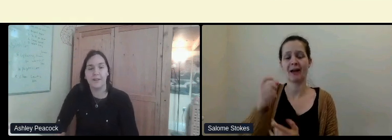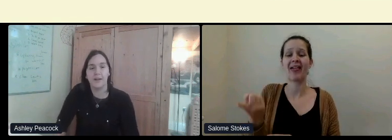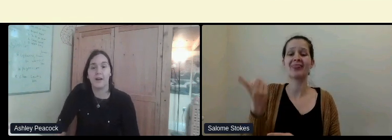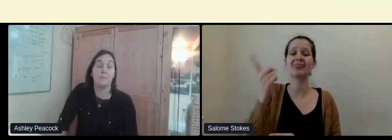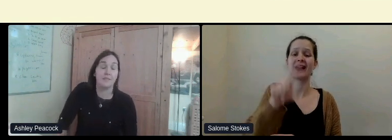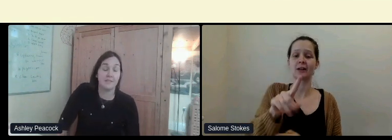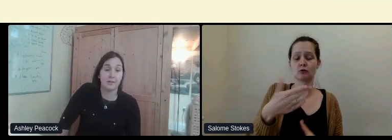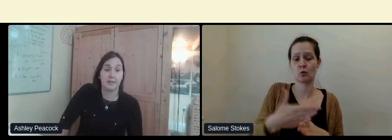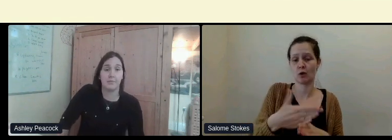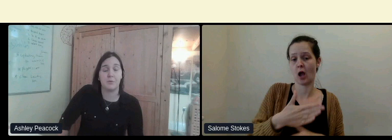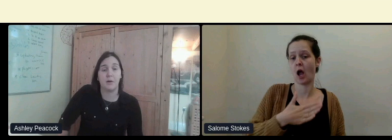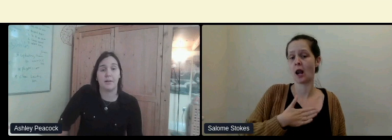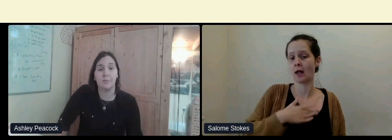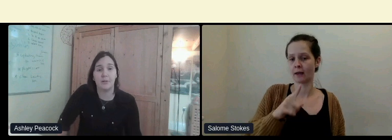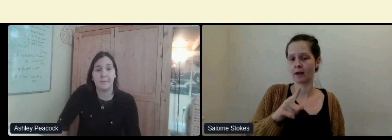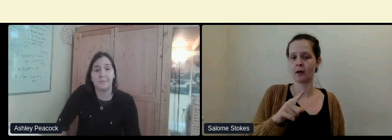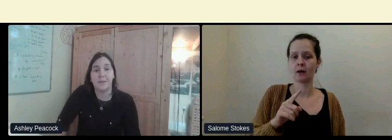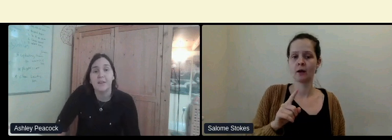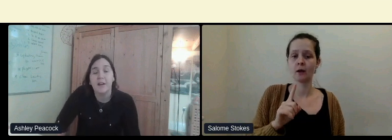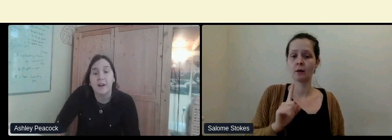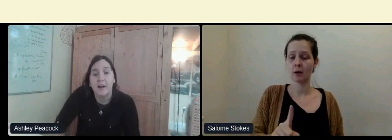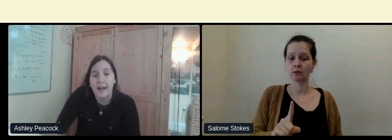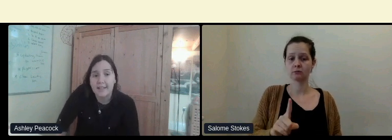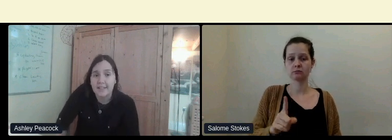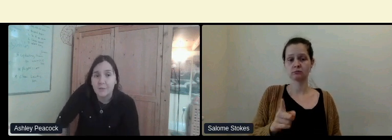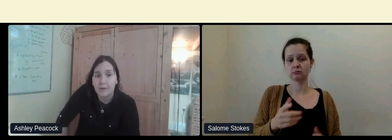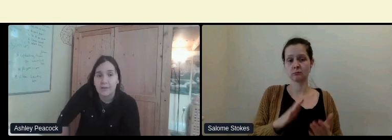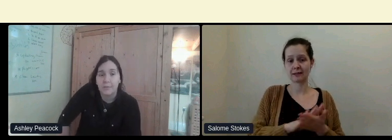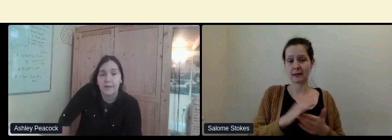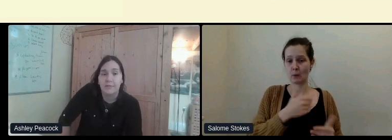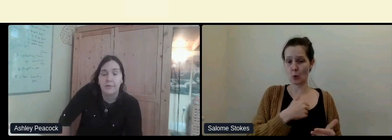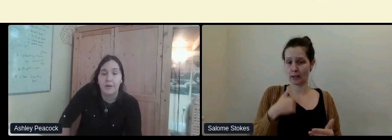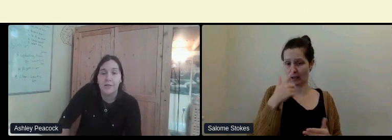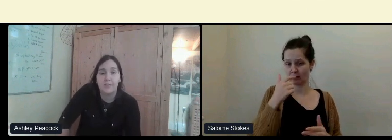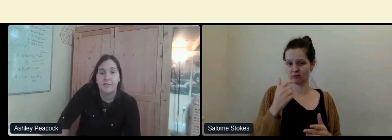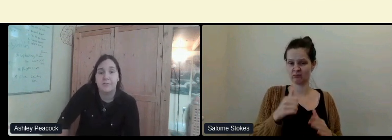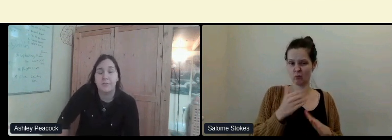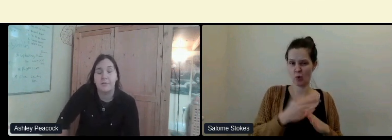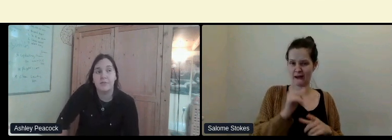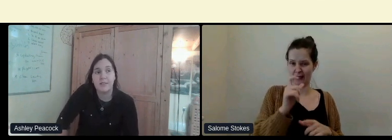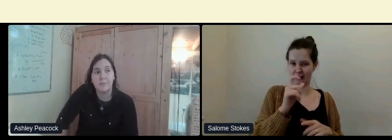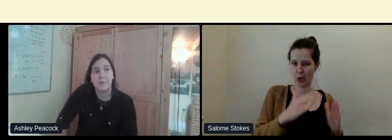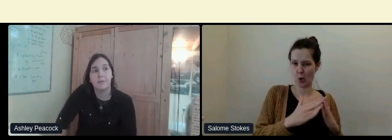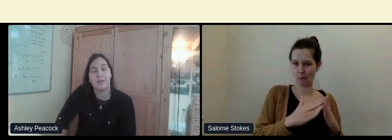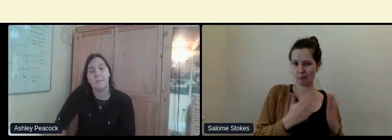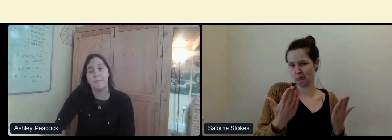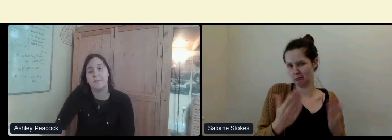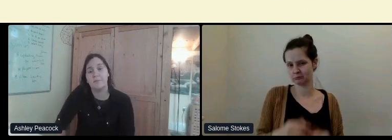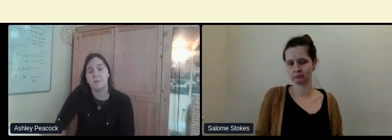but still be able to work in the morning. Access to work can pay for alternative transport and so